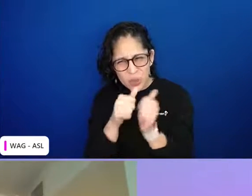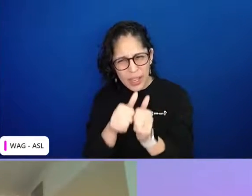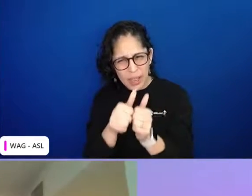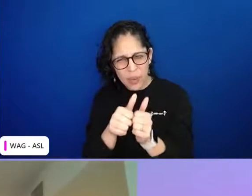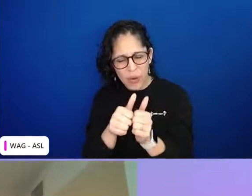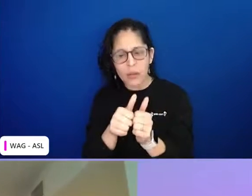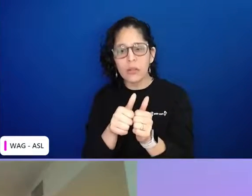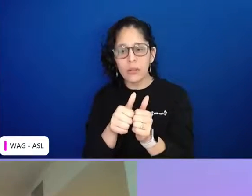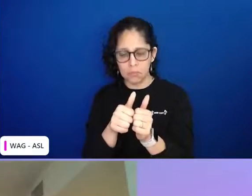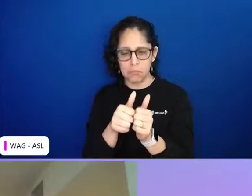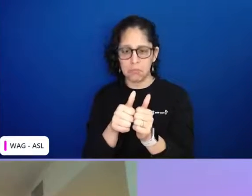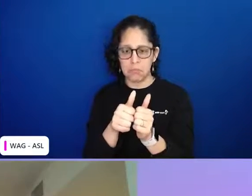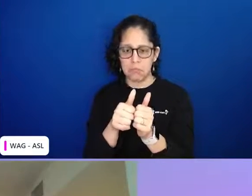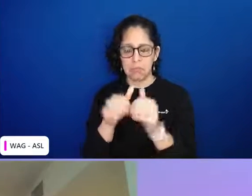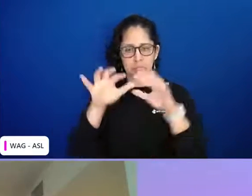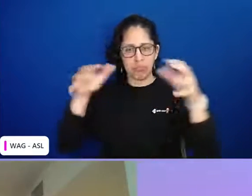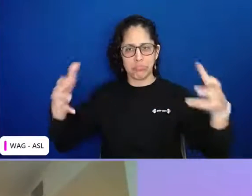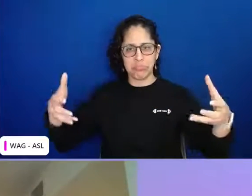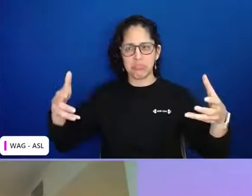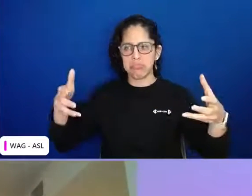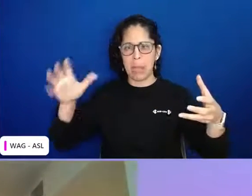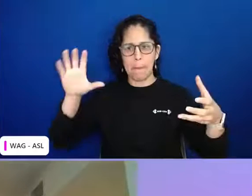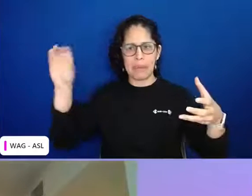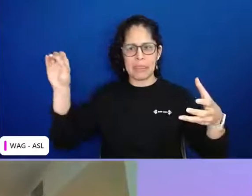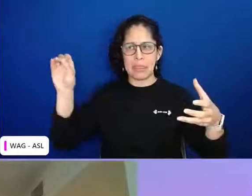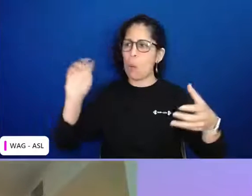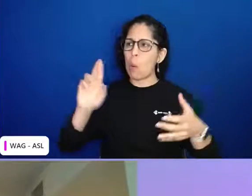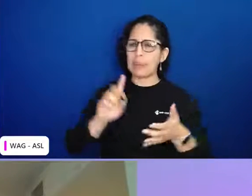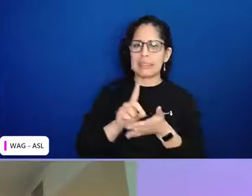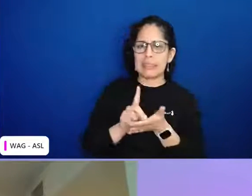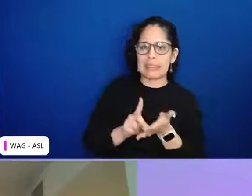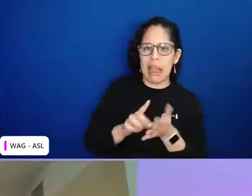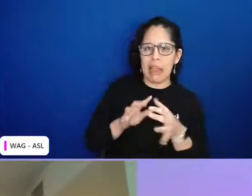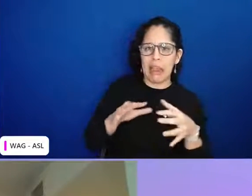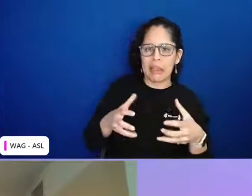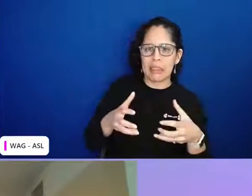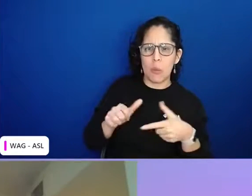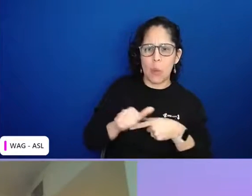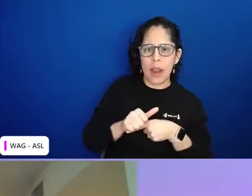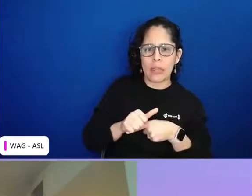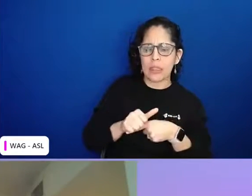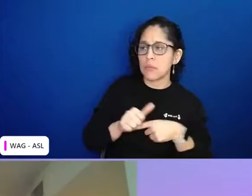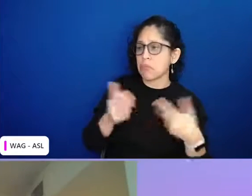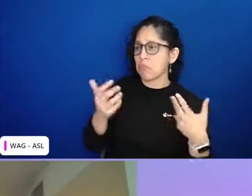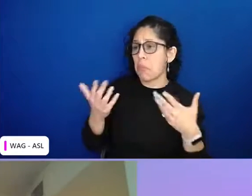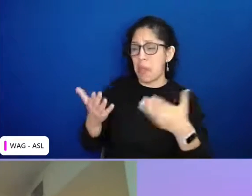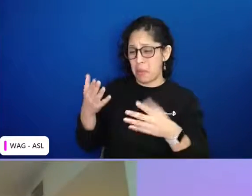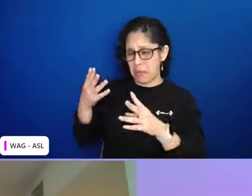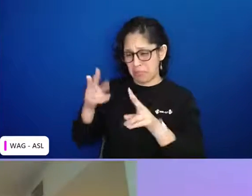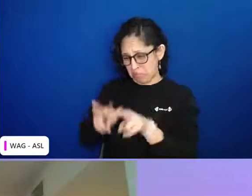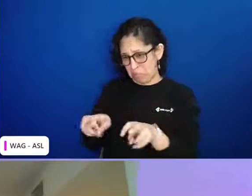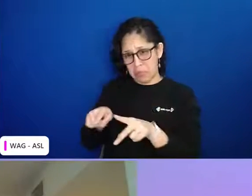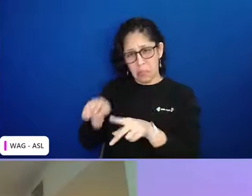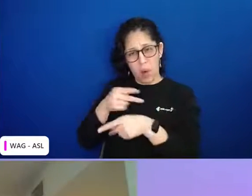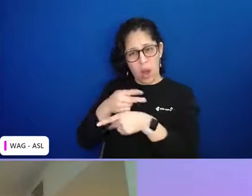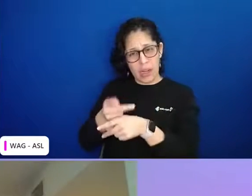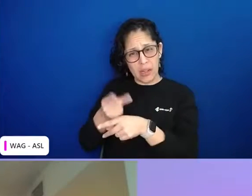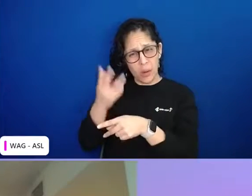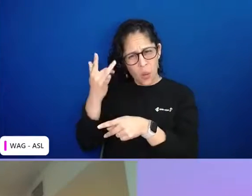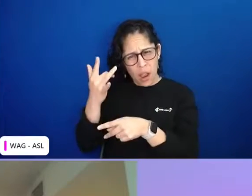built something different than the requirements, can we talk about that as a whole? As a company, or as a design